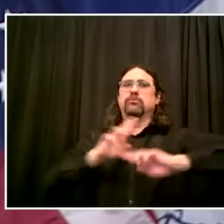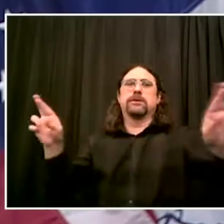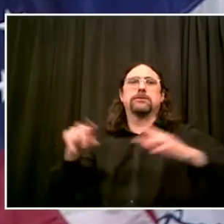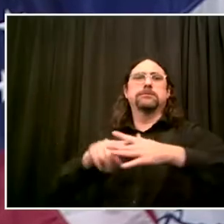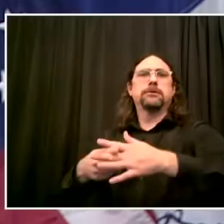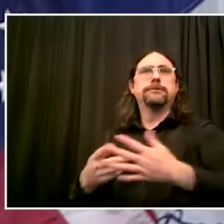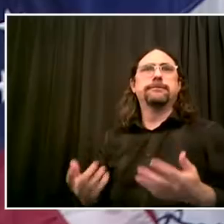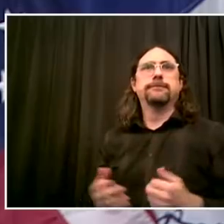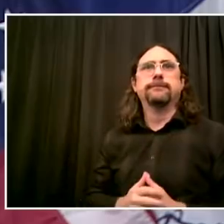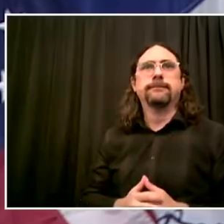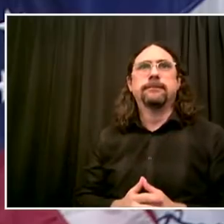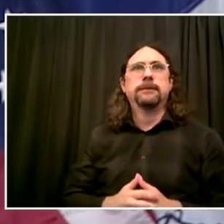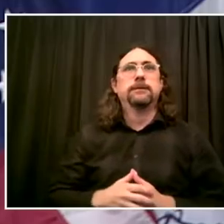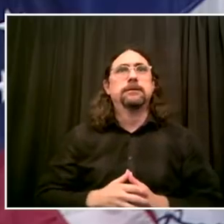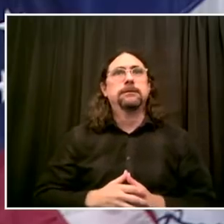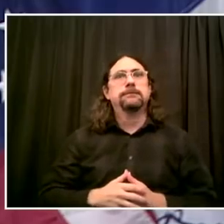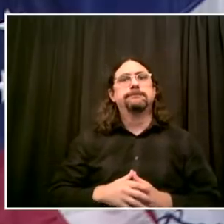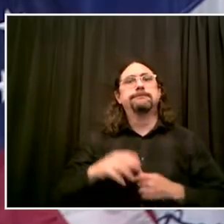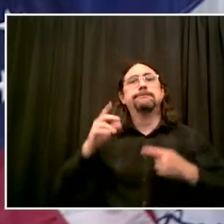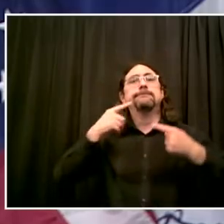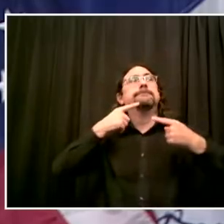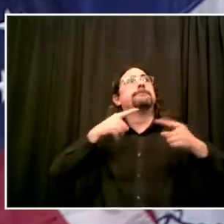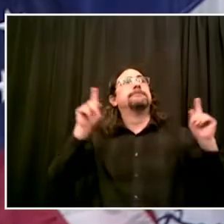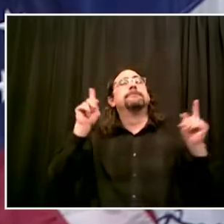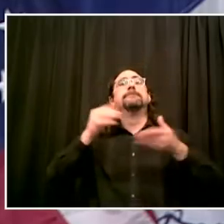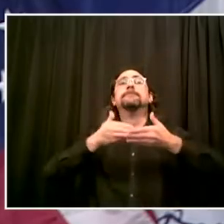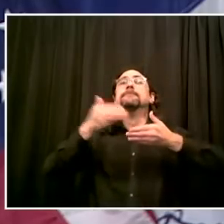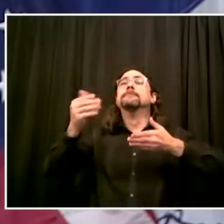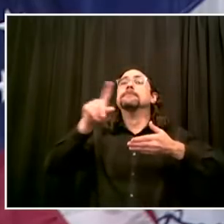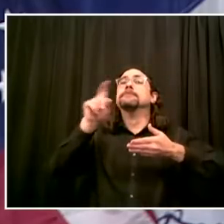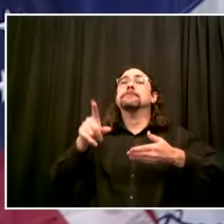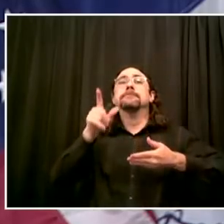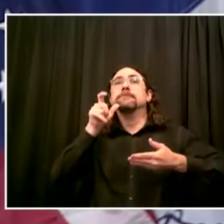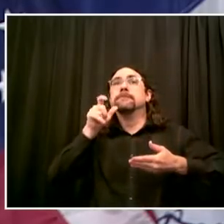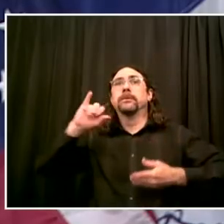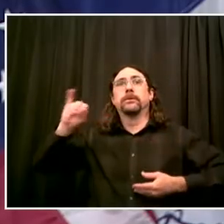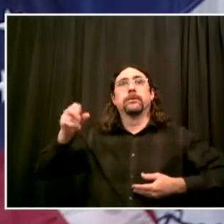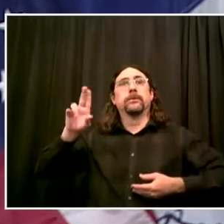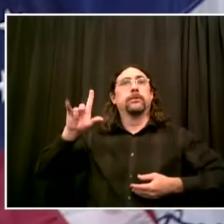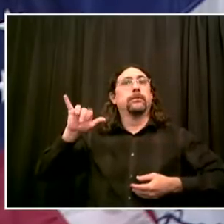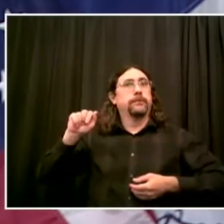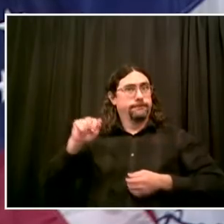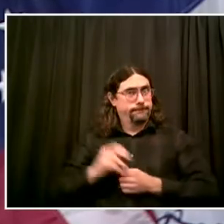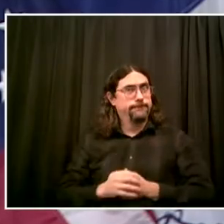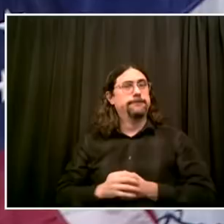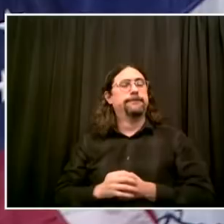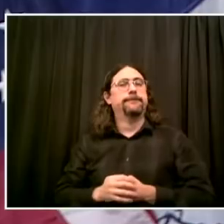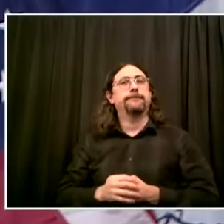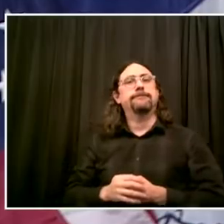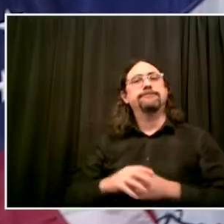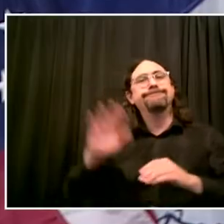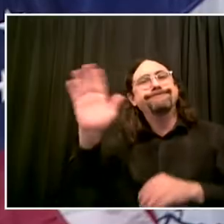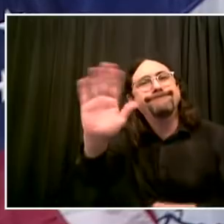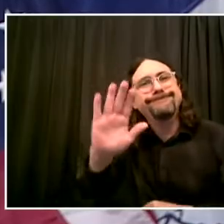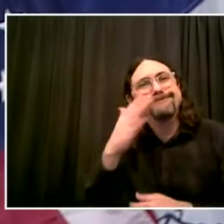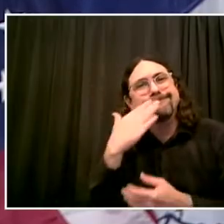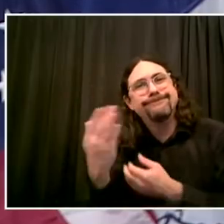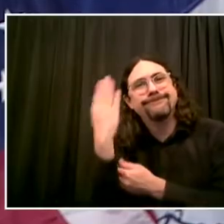MR. MAHER. MY QUETISON IS